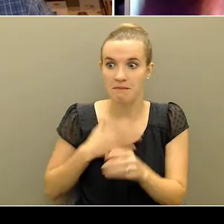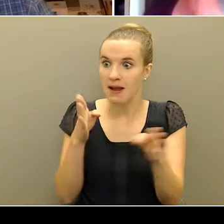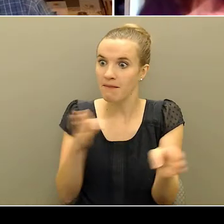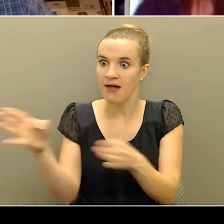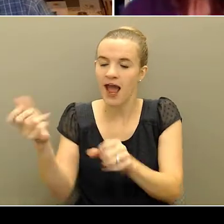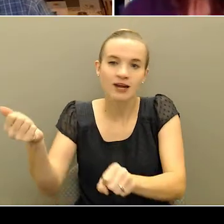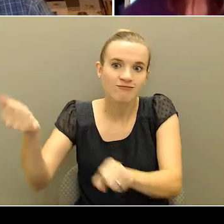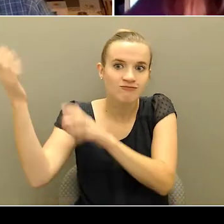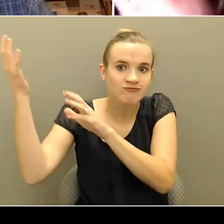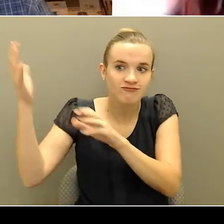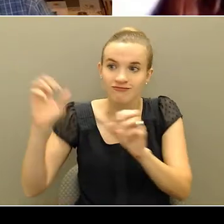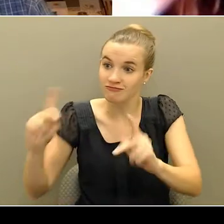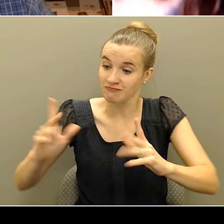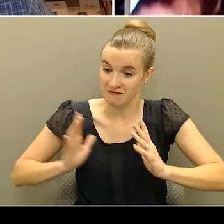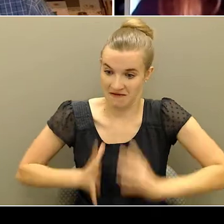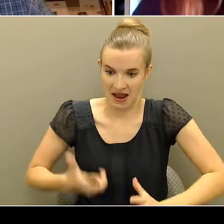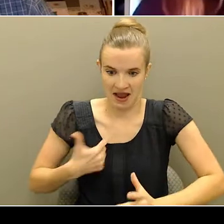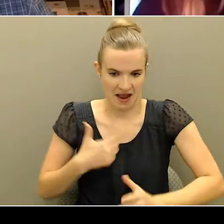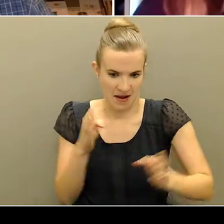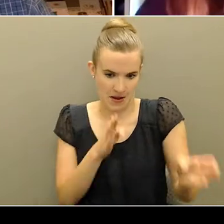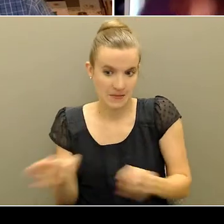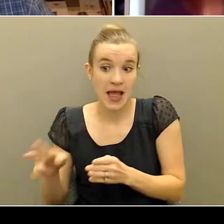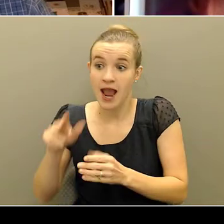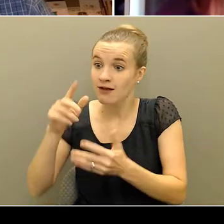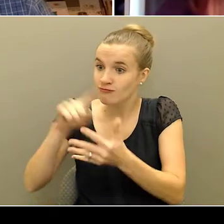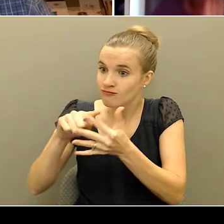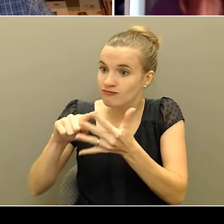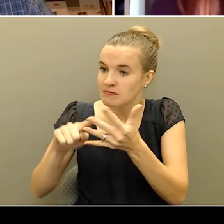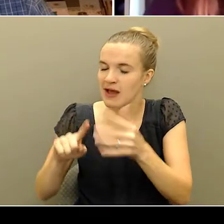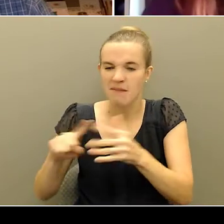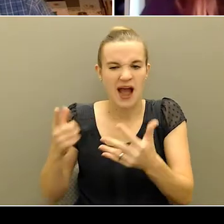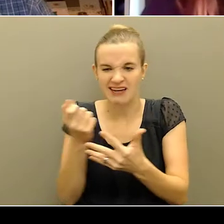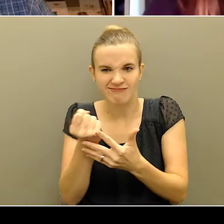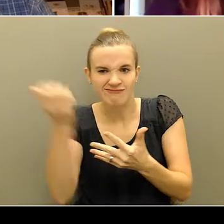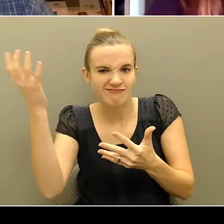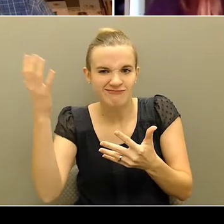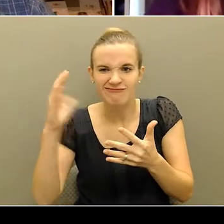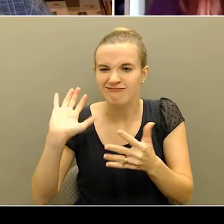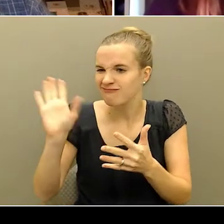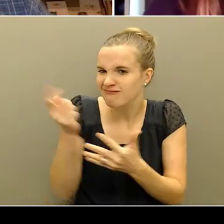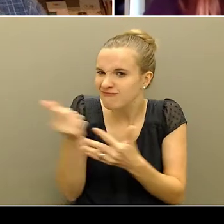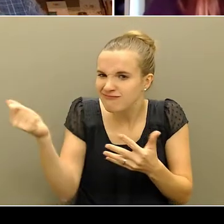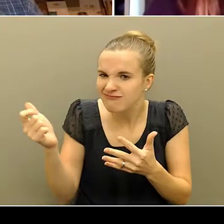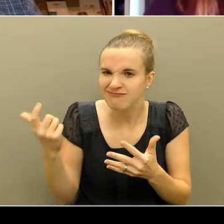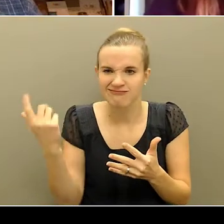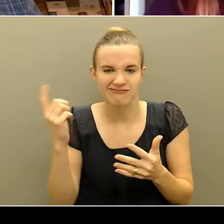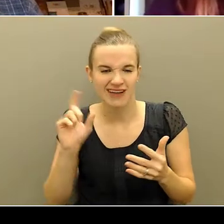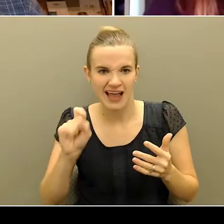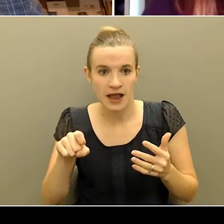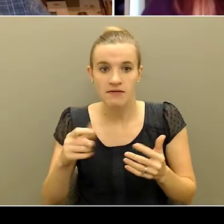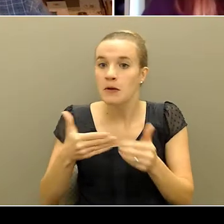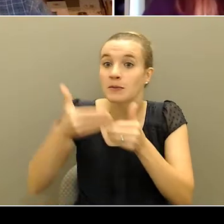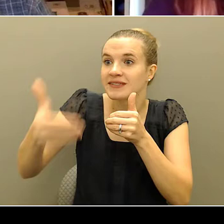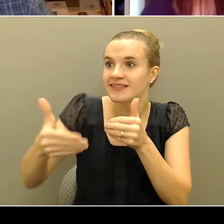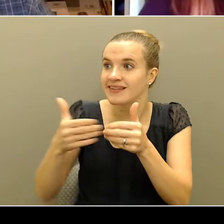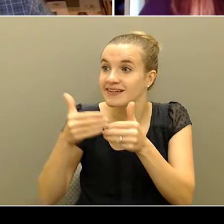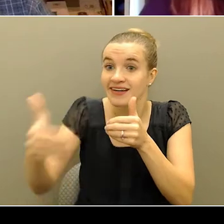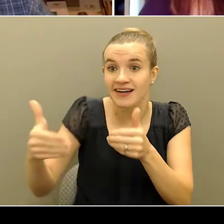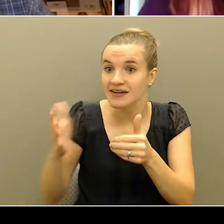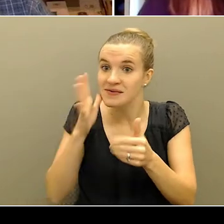corner this time? What what's gonna lay ahead in store for me? Which is fine. Erik: And that's, that's ideal. I mean, for what you do, that's the kind of